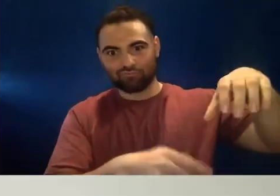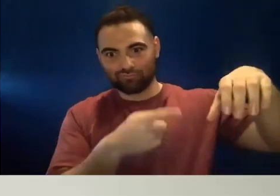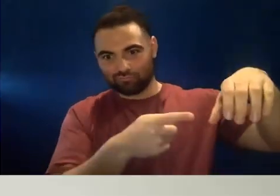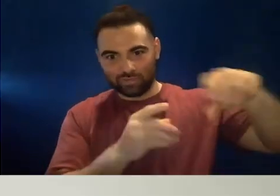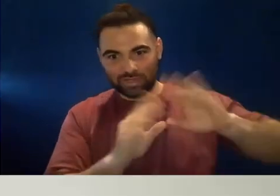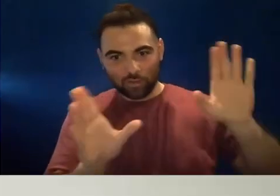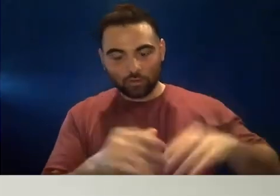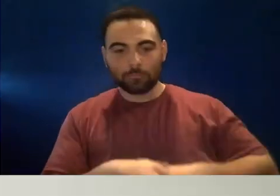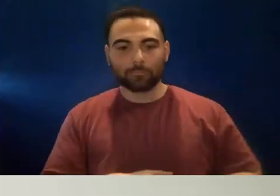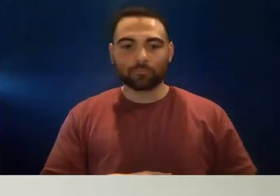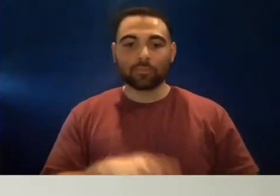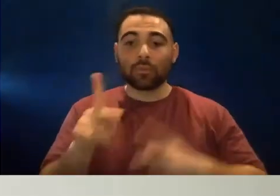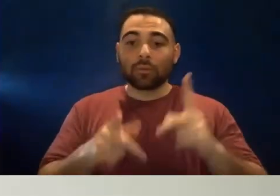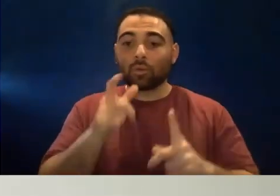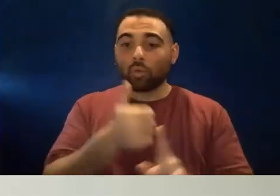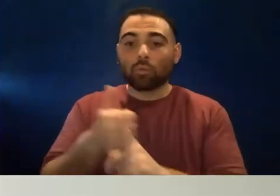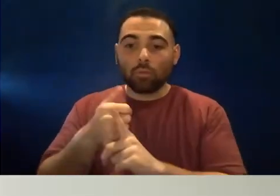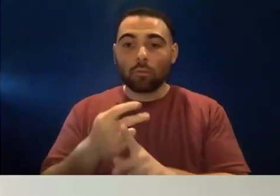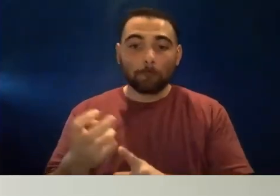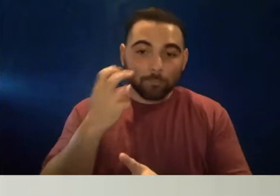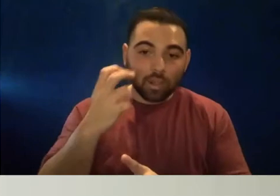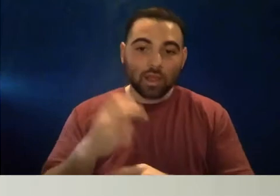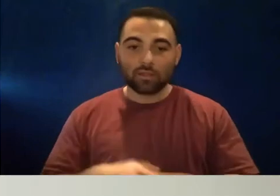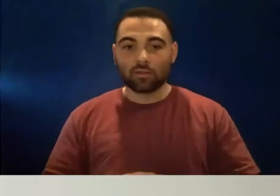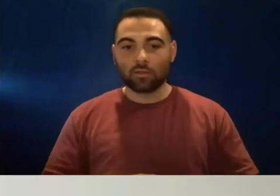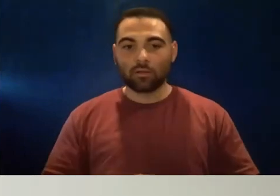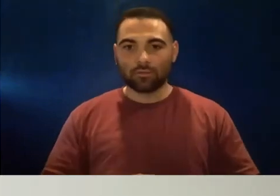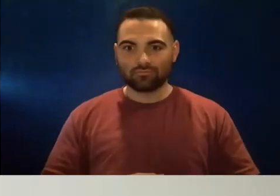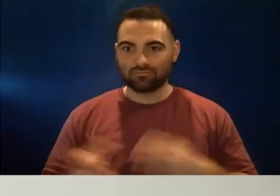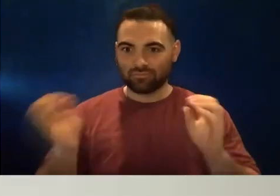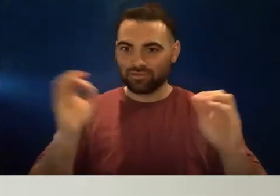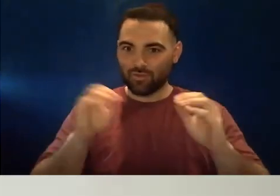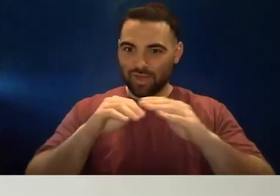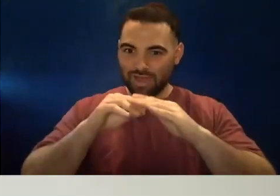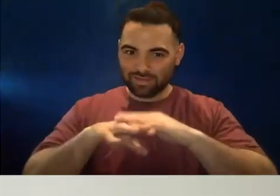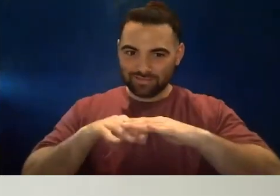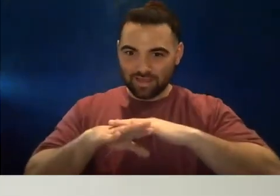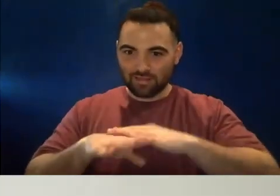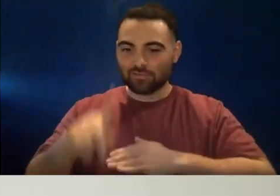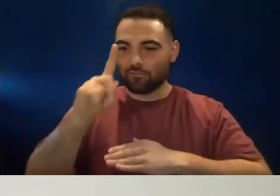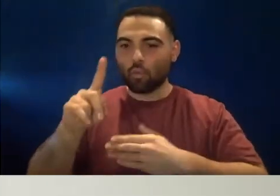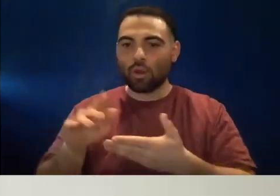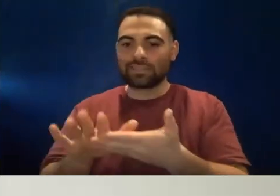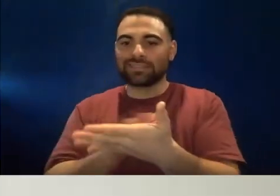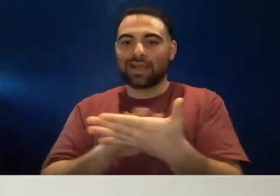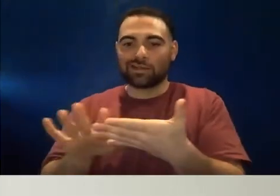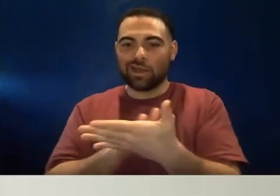people in the blind and low vision community have almost no access to tactile indicators in the system.